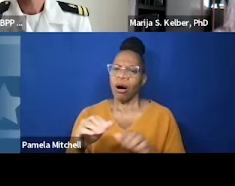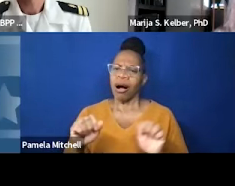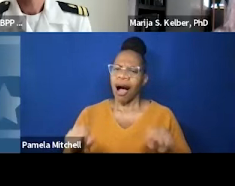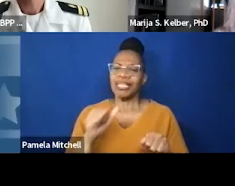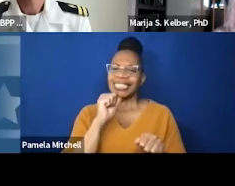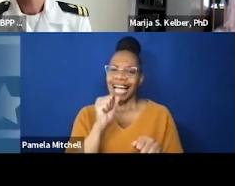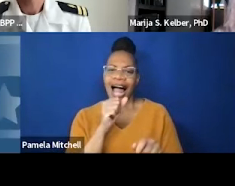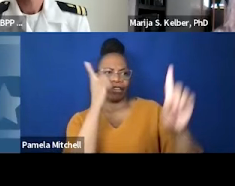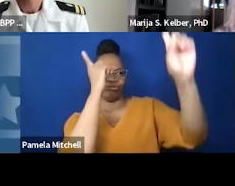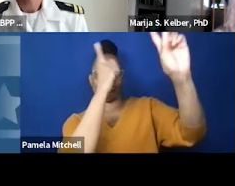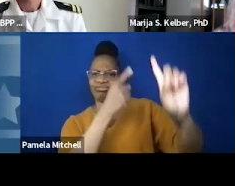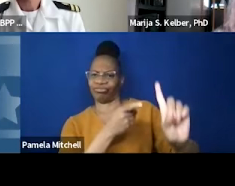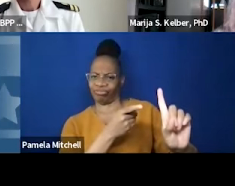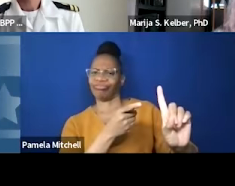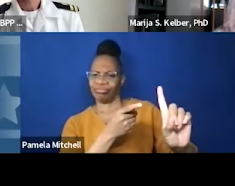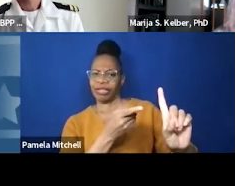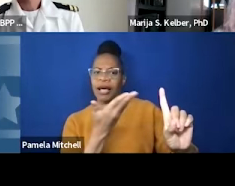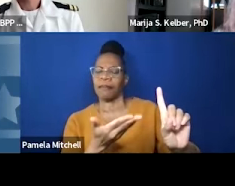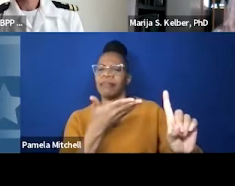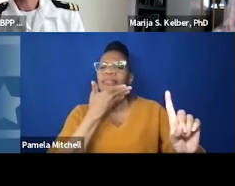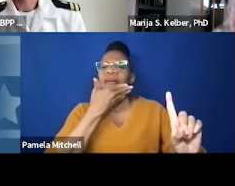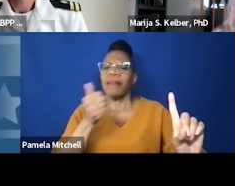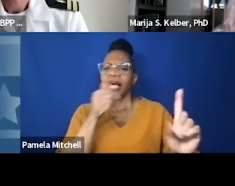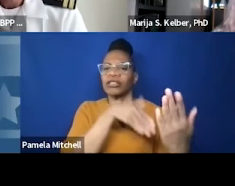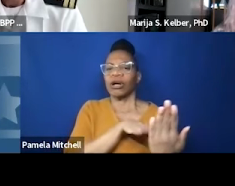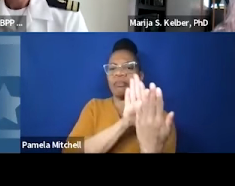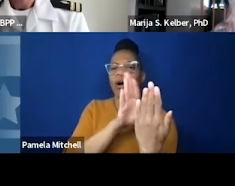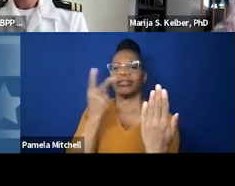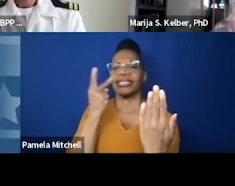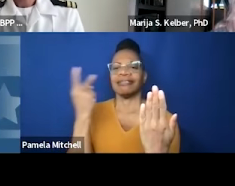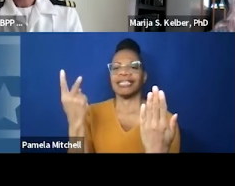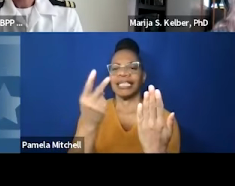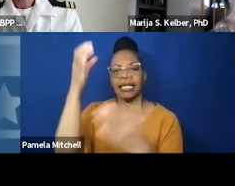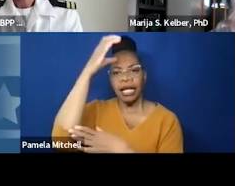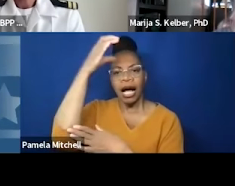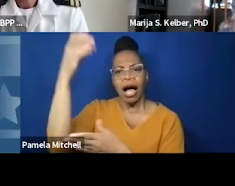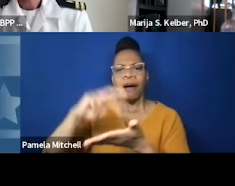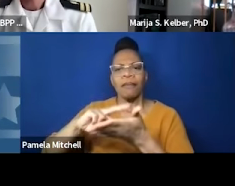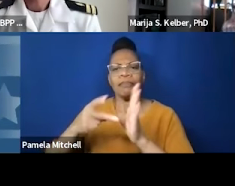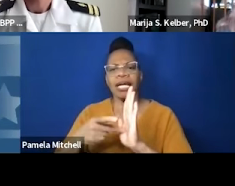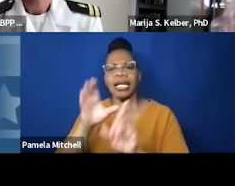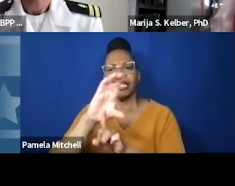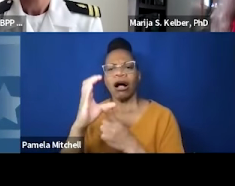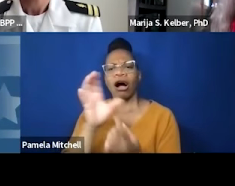This is probably one of the best ways that I've seen, the concept of cultural engagement